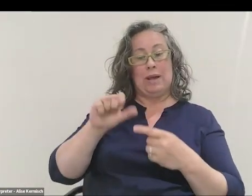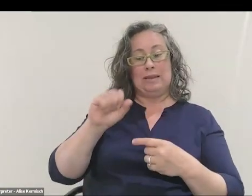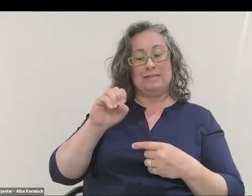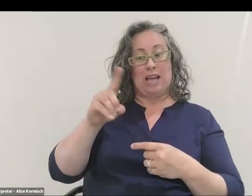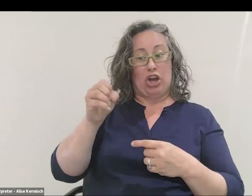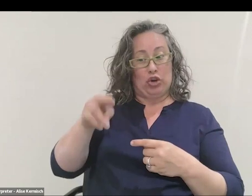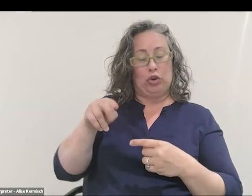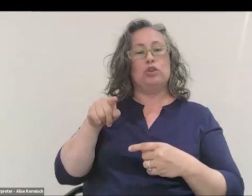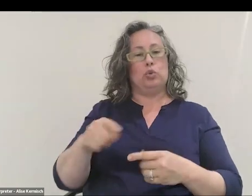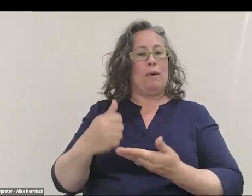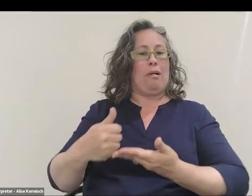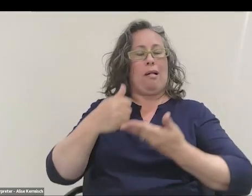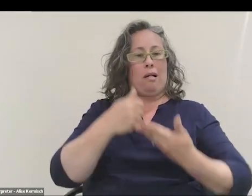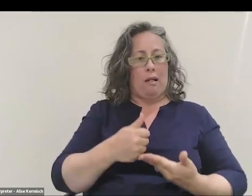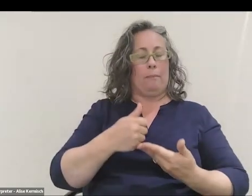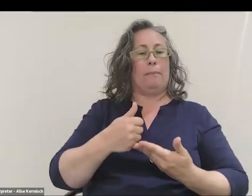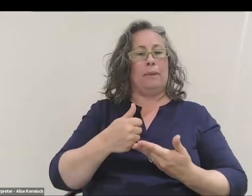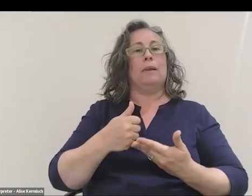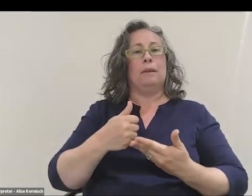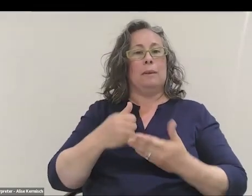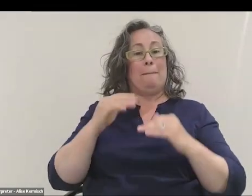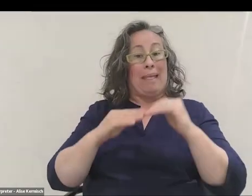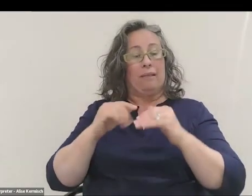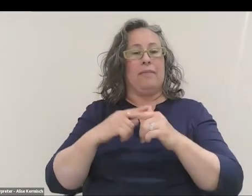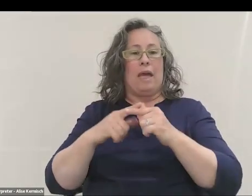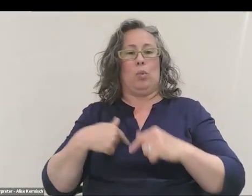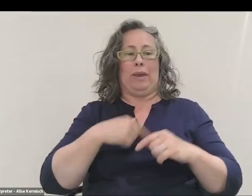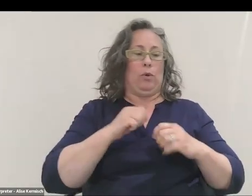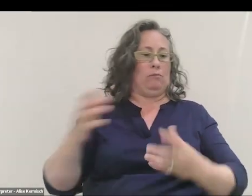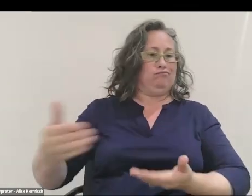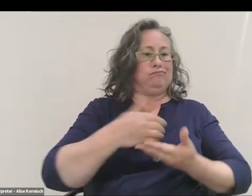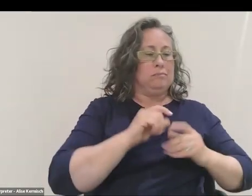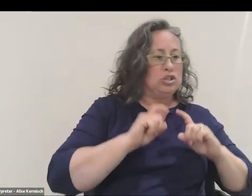these devices that we can then donate back to the communities, which is incredibly rewarding